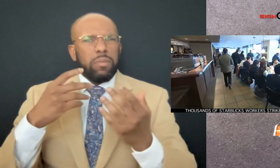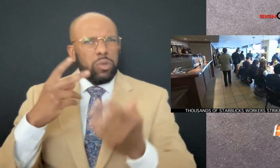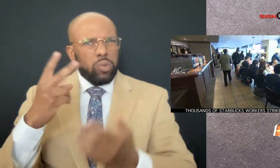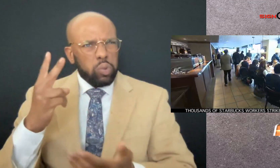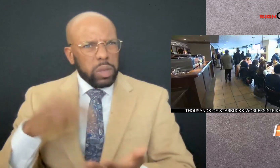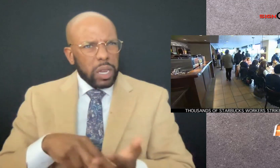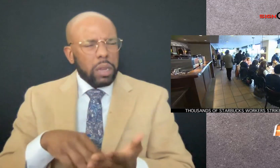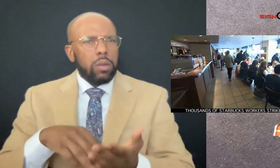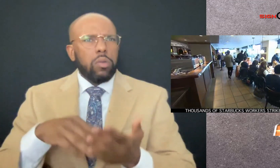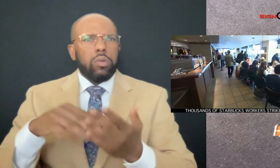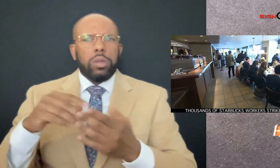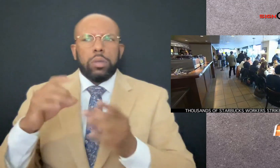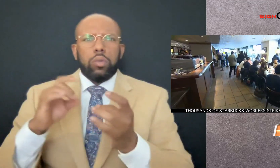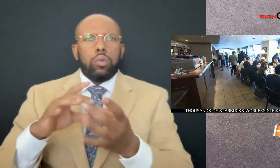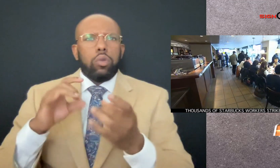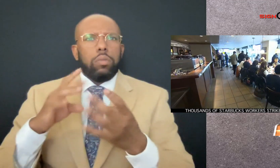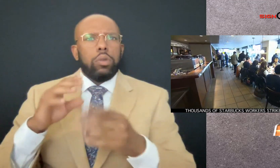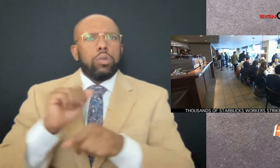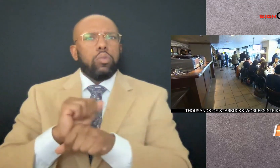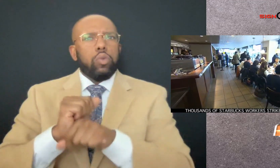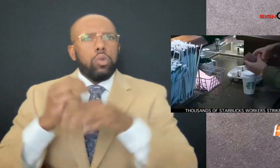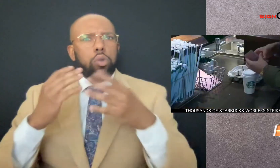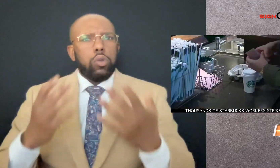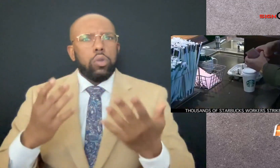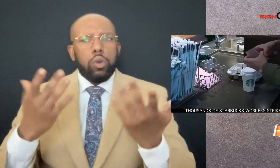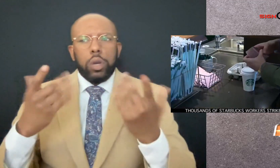in 112 stores. Went on strike.